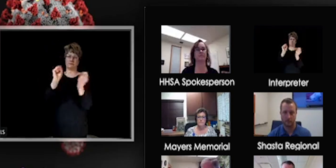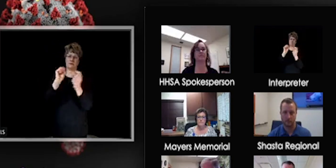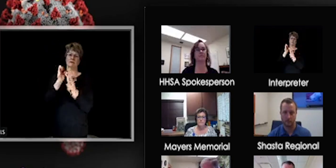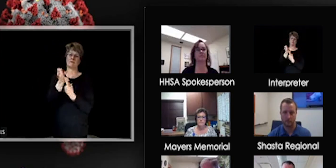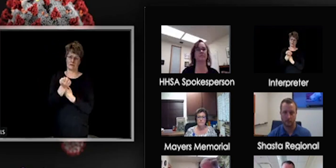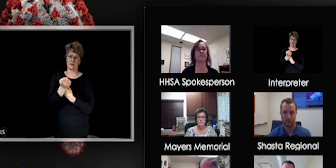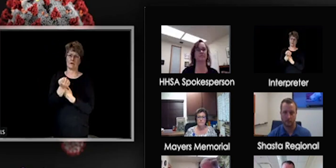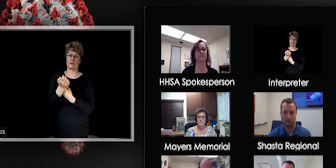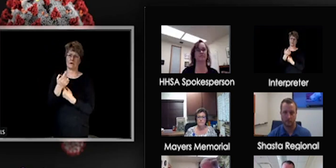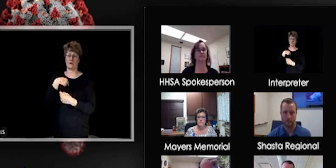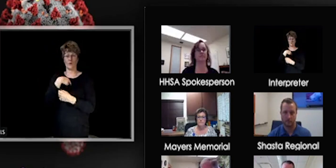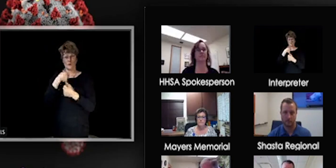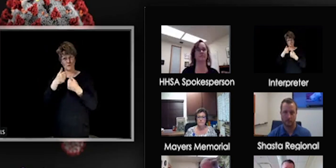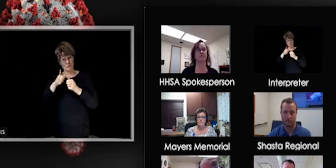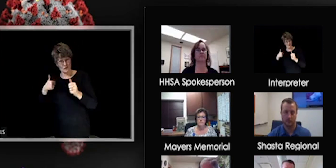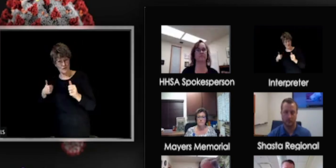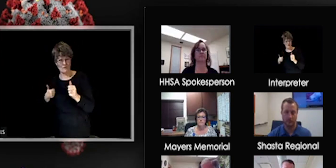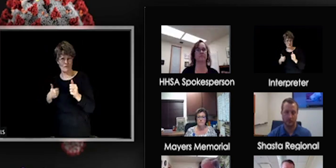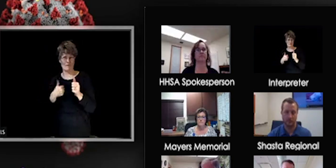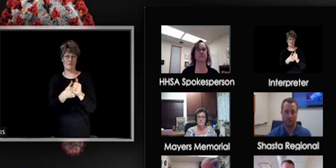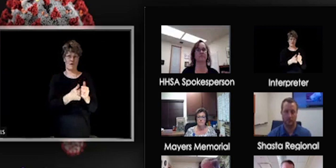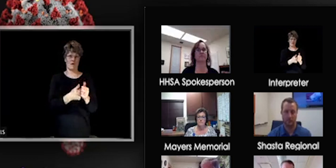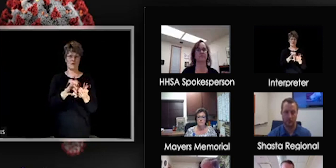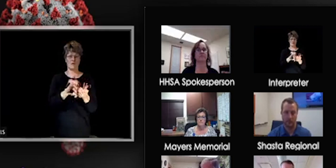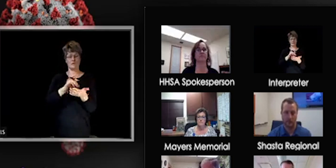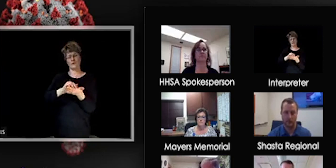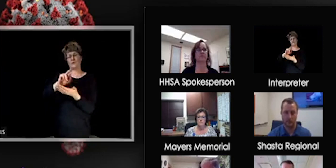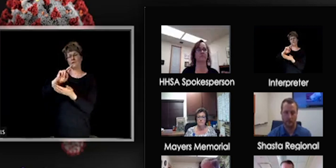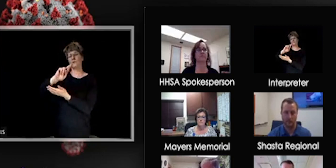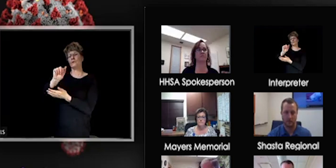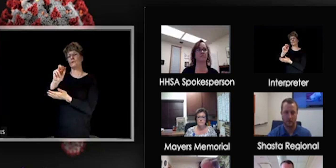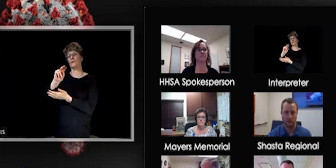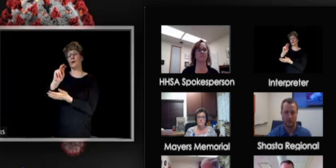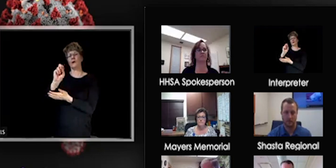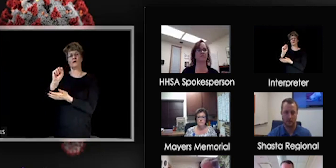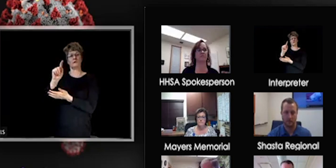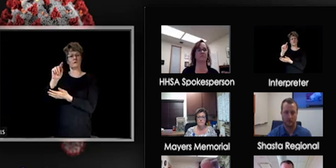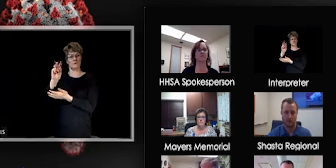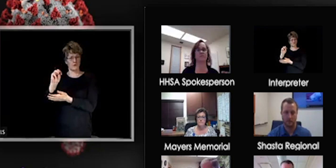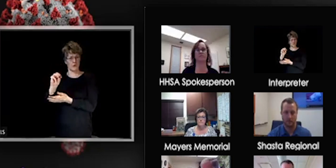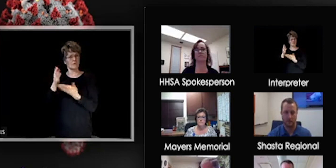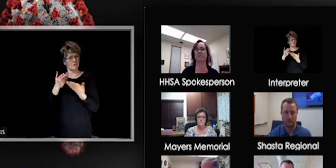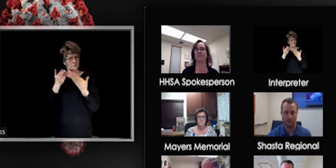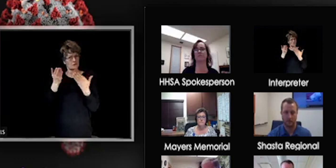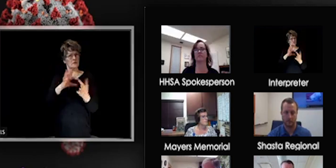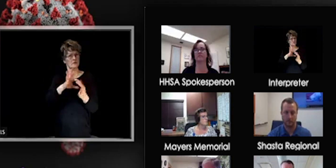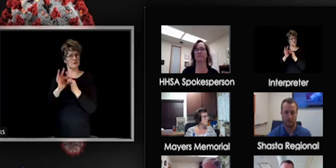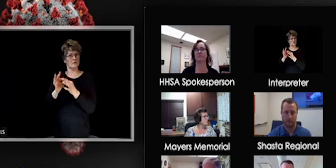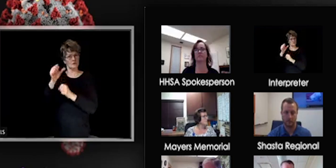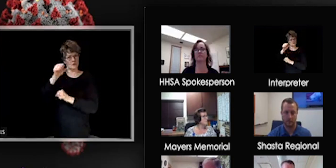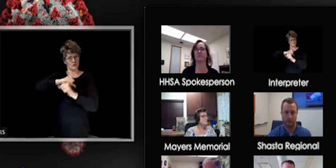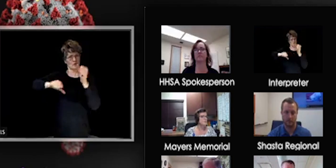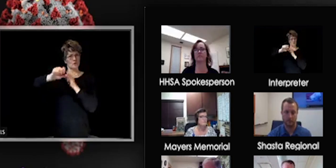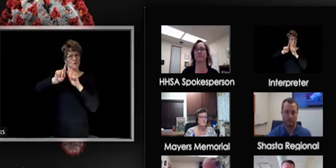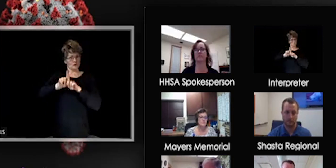Dr. Ramstrom’s suggestions and are social distancing and trying to maximize our public